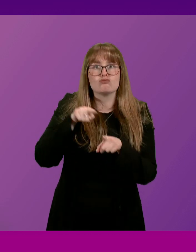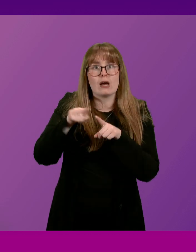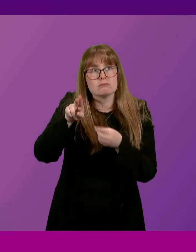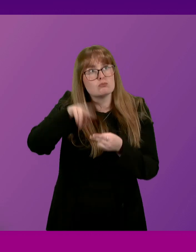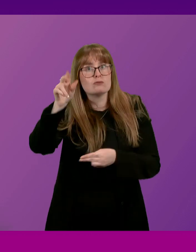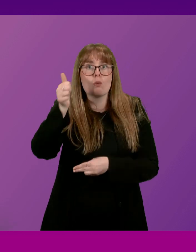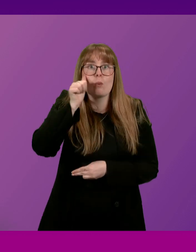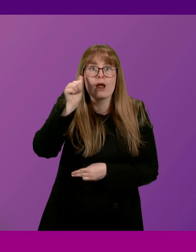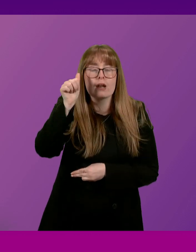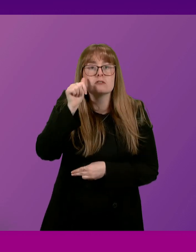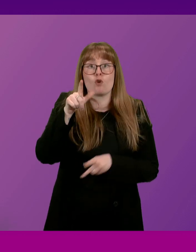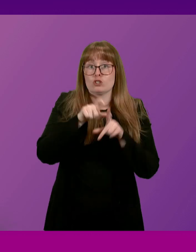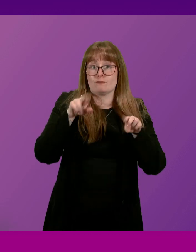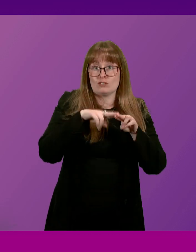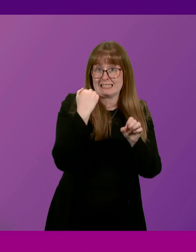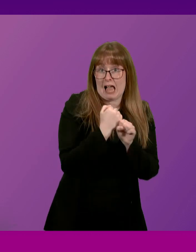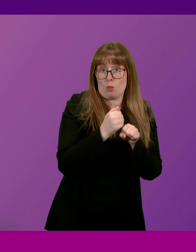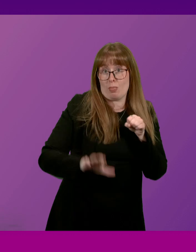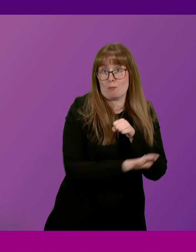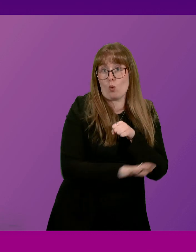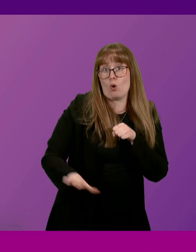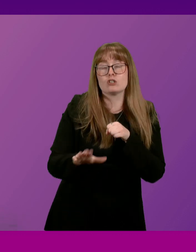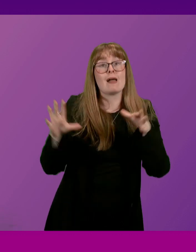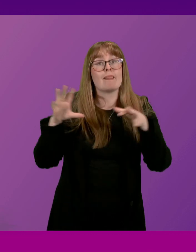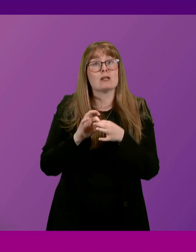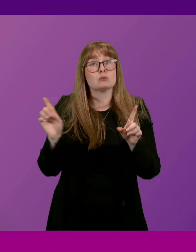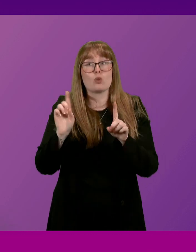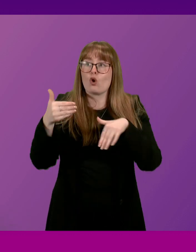including in Dumfries and Galloway and in the Borders, of the consequences for owners whose